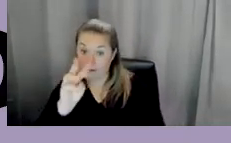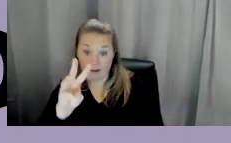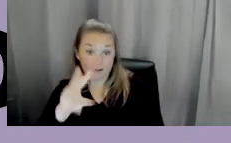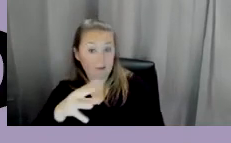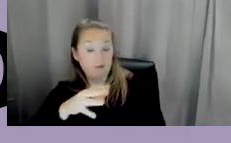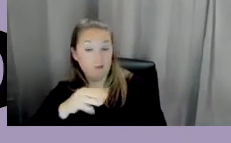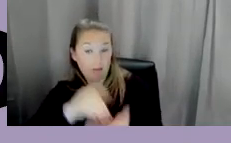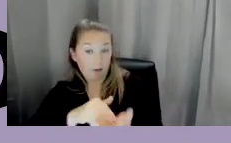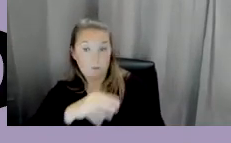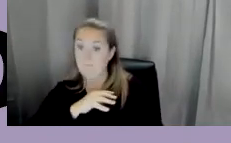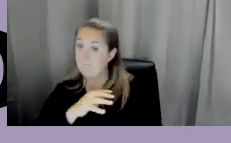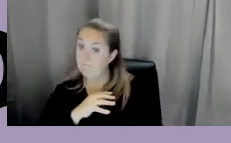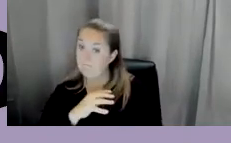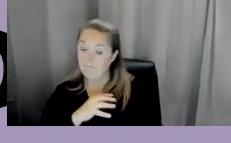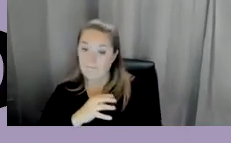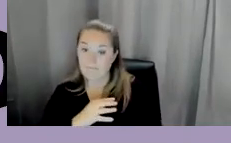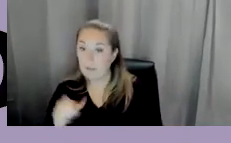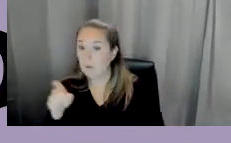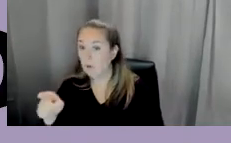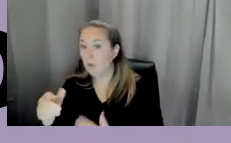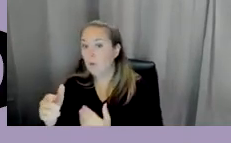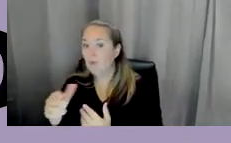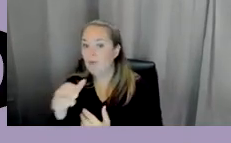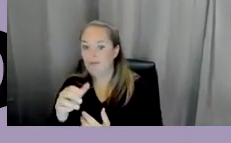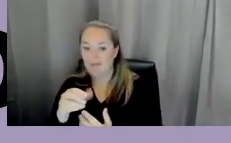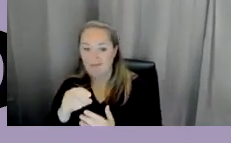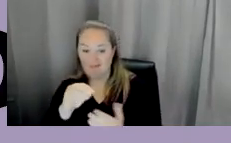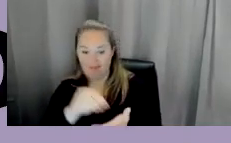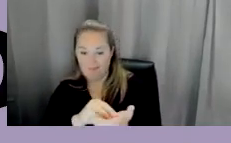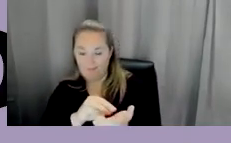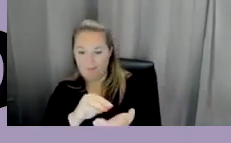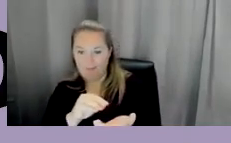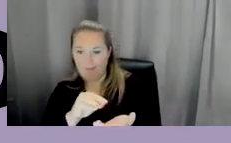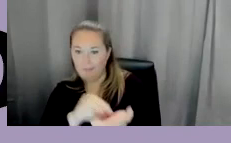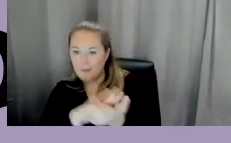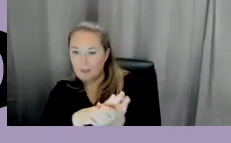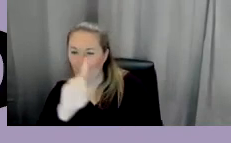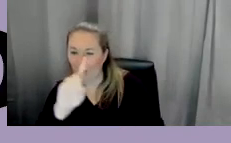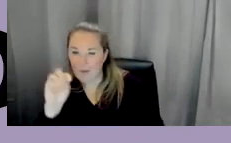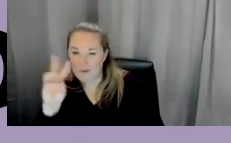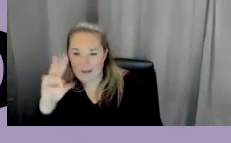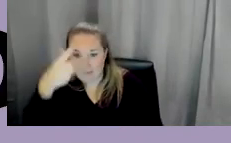LESS THAN THE APPROXIMATELY 106,000-DOLLAR AMOUNT , BY ALL MEANS AN ORGANIZATION SHOULD FEEL FREE TO SUBMIT A